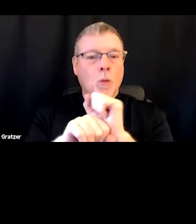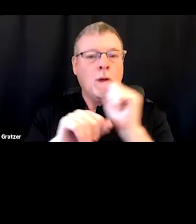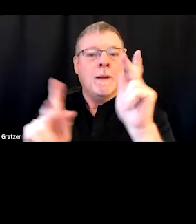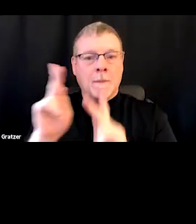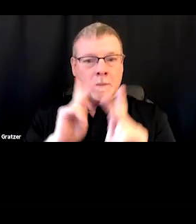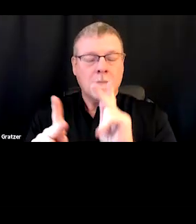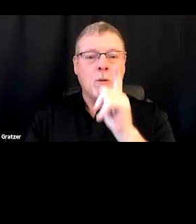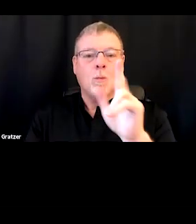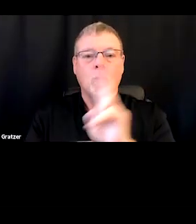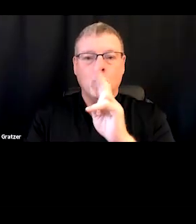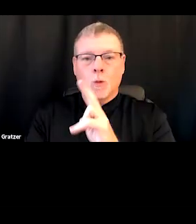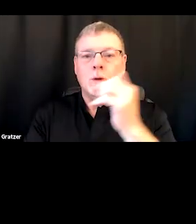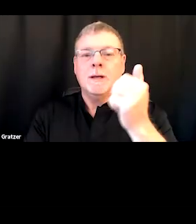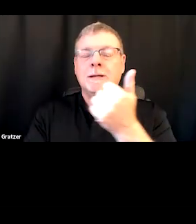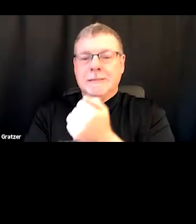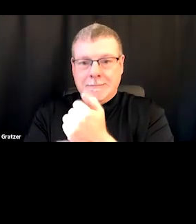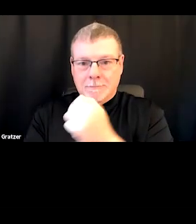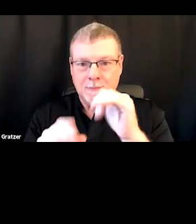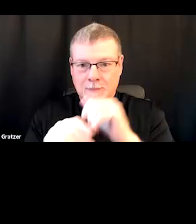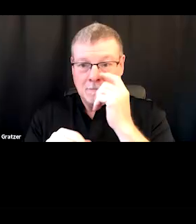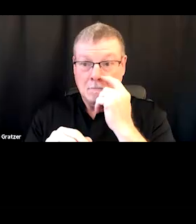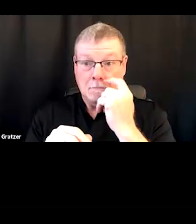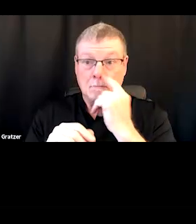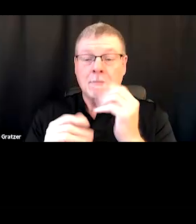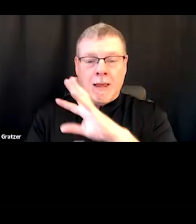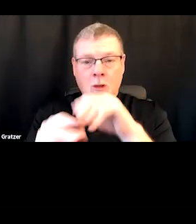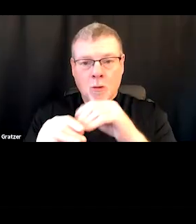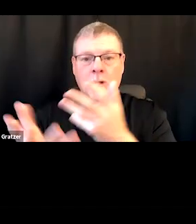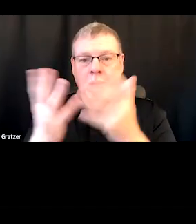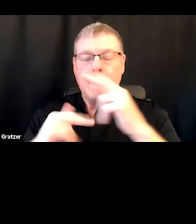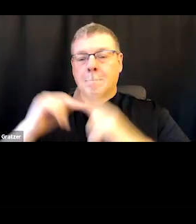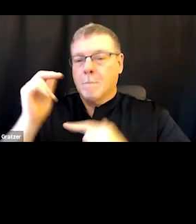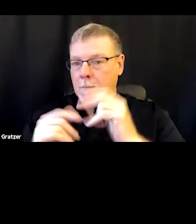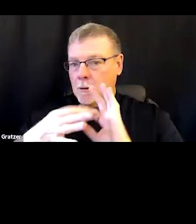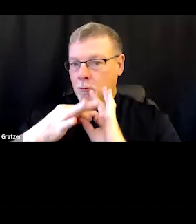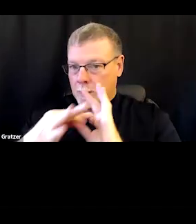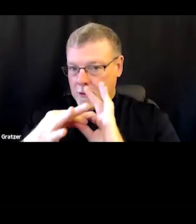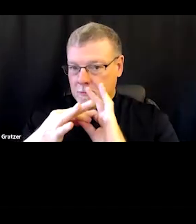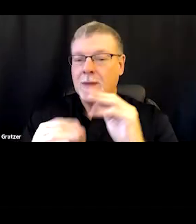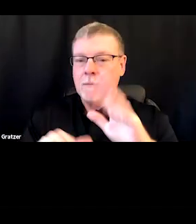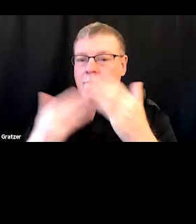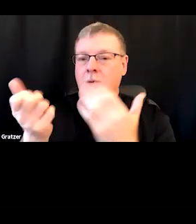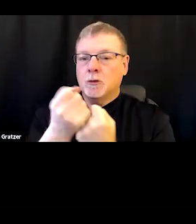who are using substances in the community and engaging with them, building relationships, and providing them with support as needed.